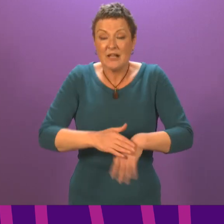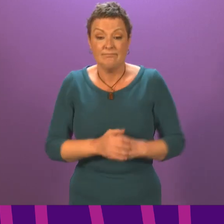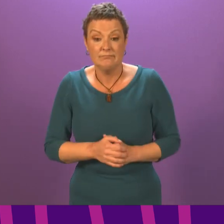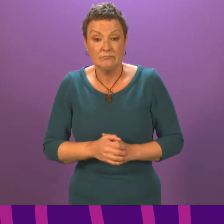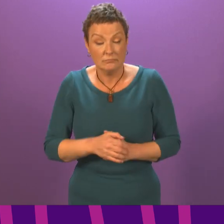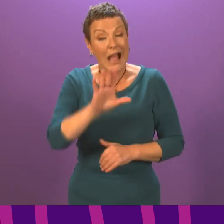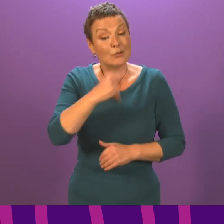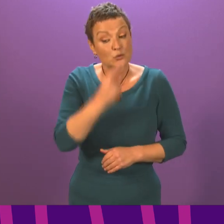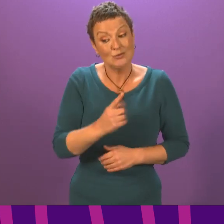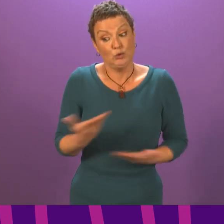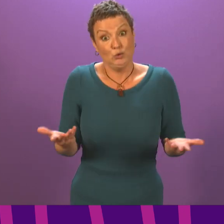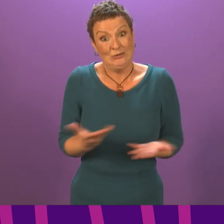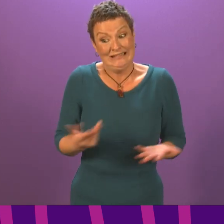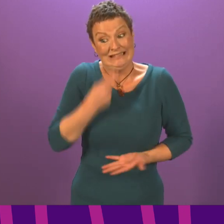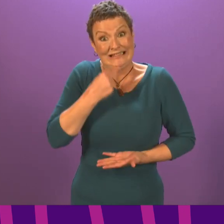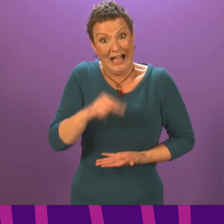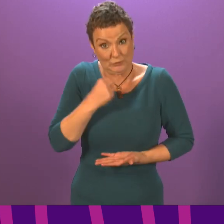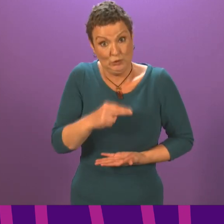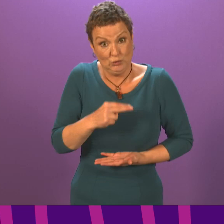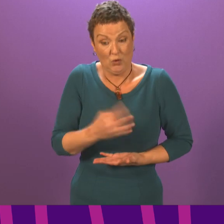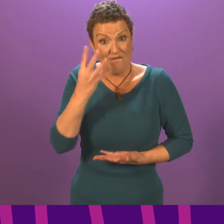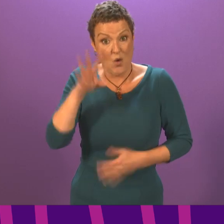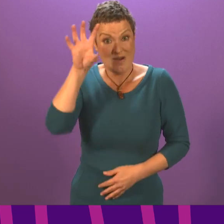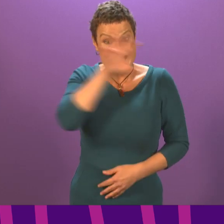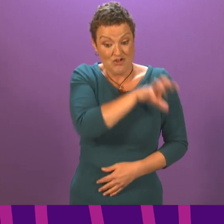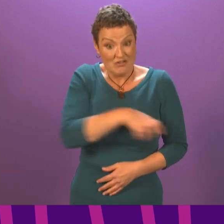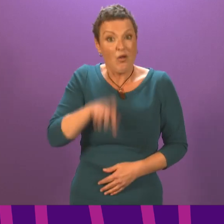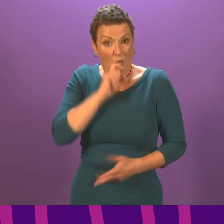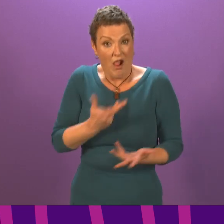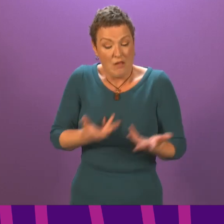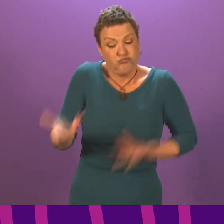four-nations discussion later today to take stock of recent developments, and I think